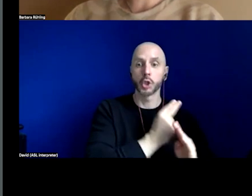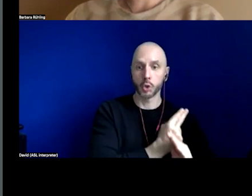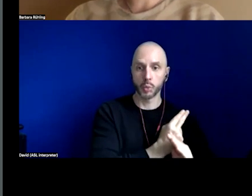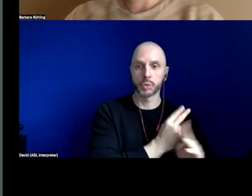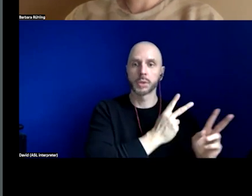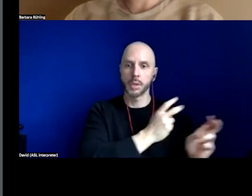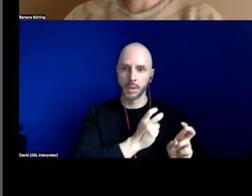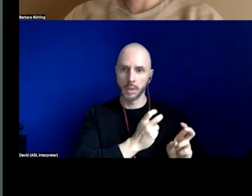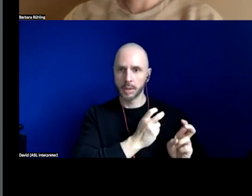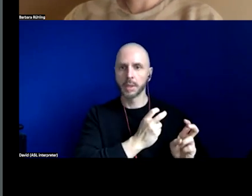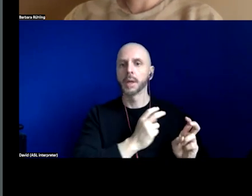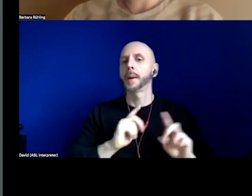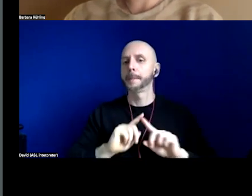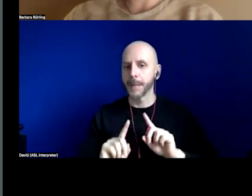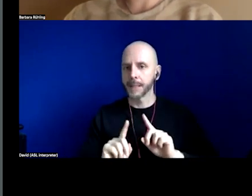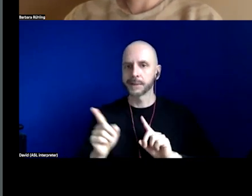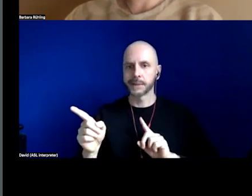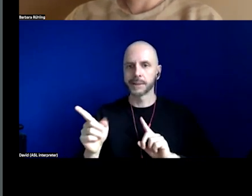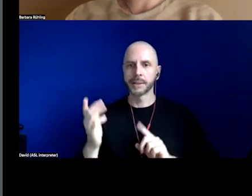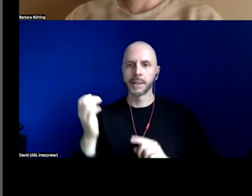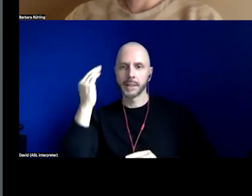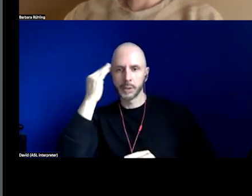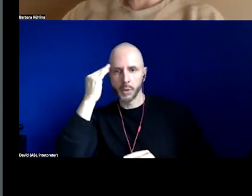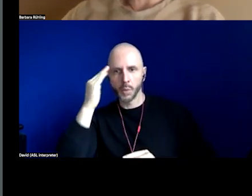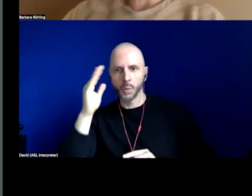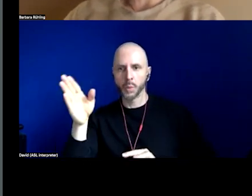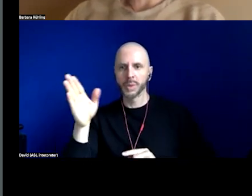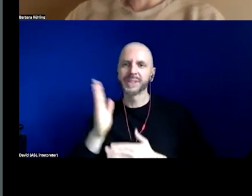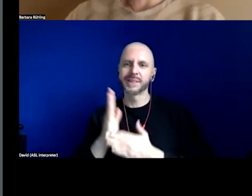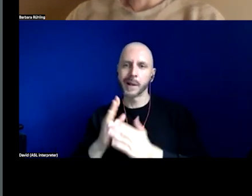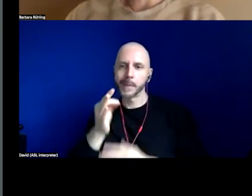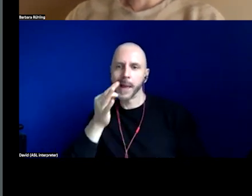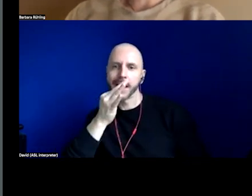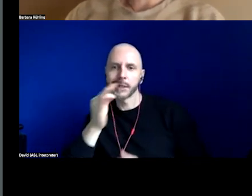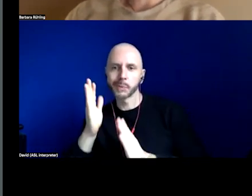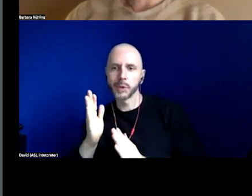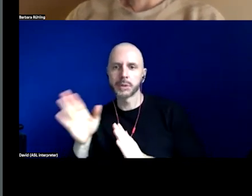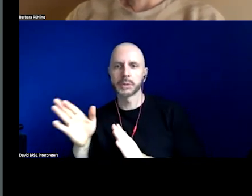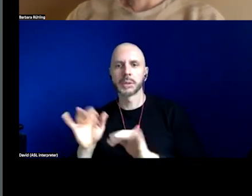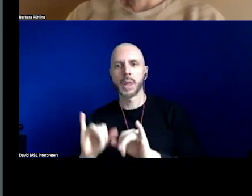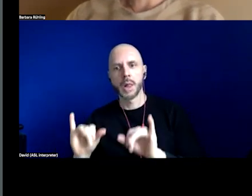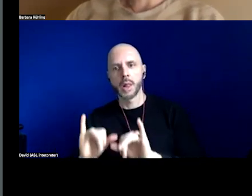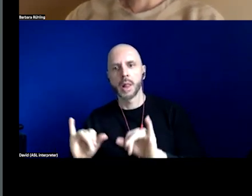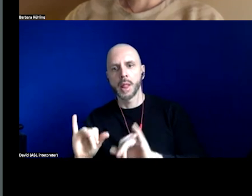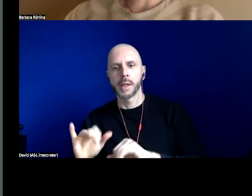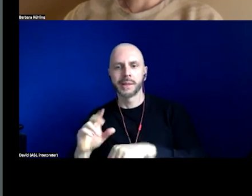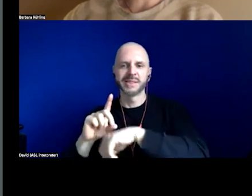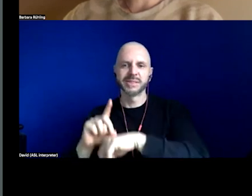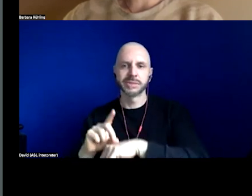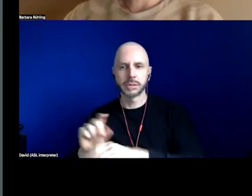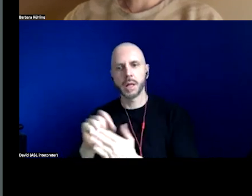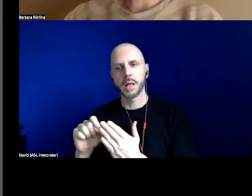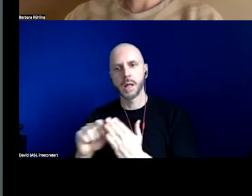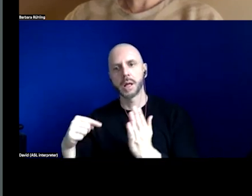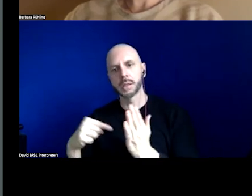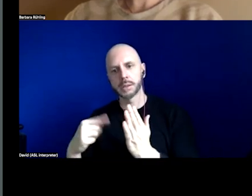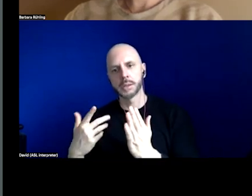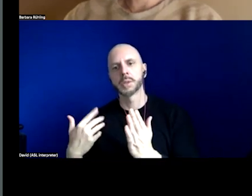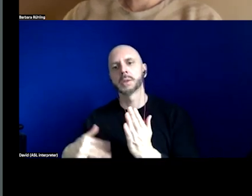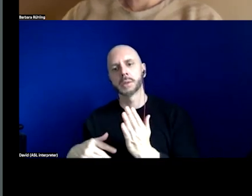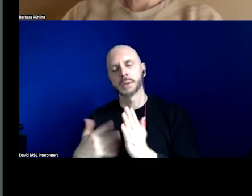like, "Oh, I wish I could automate this somehow," and make it more productive in that sense.